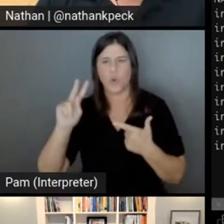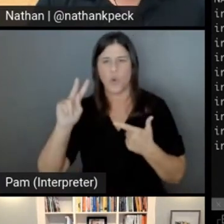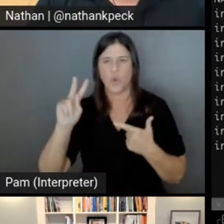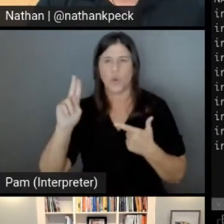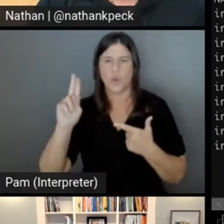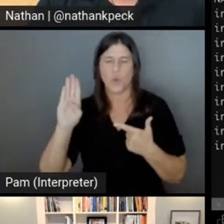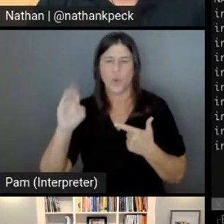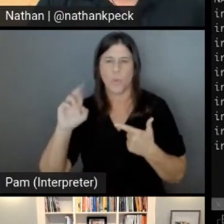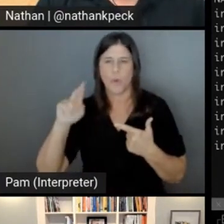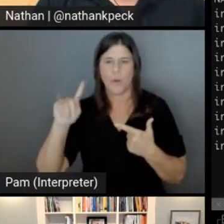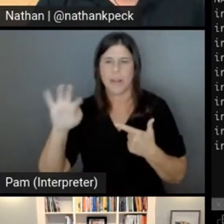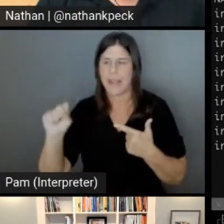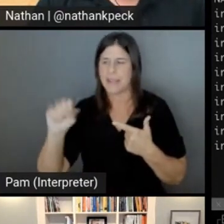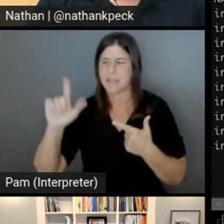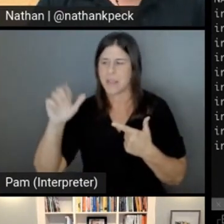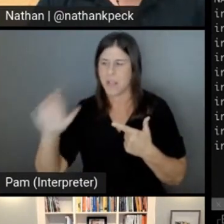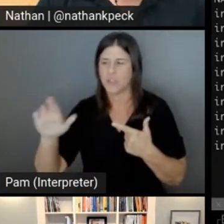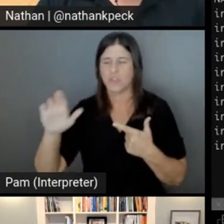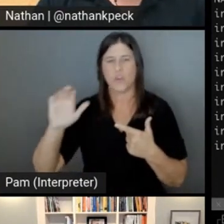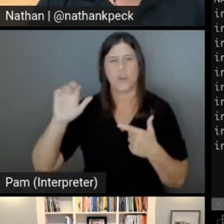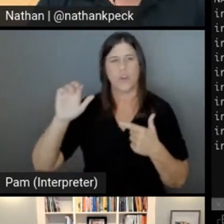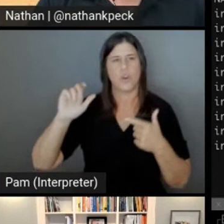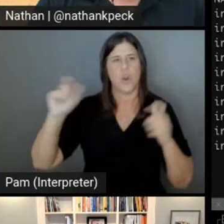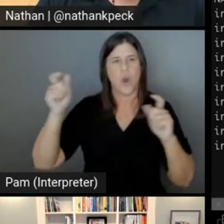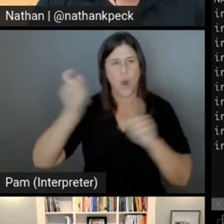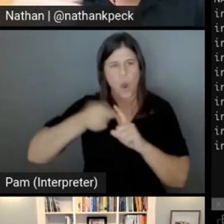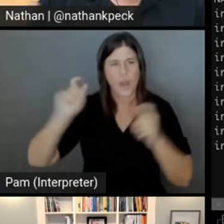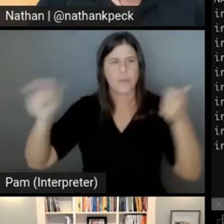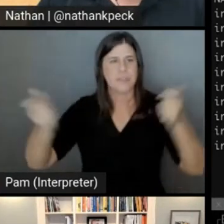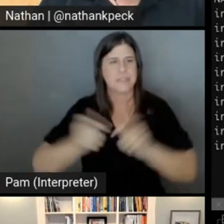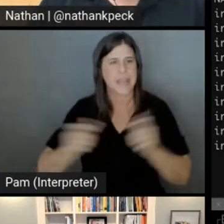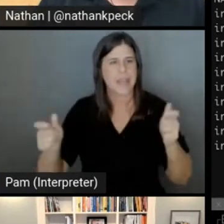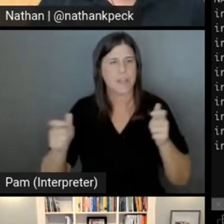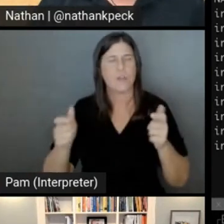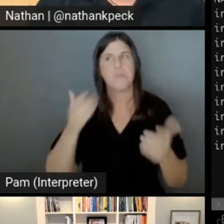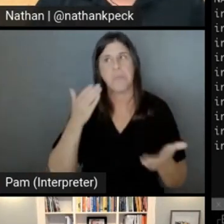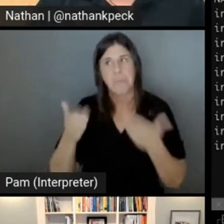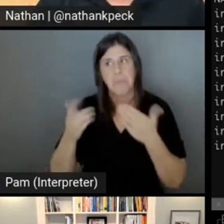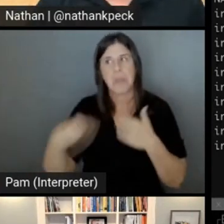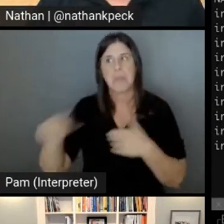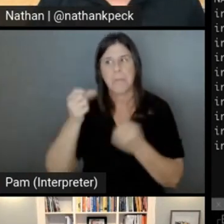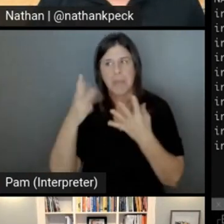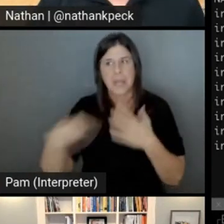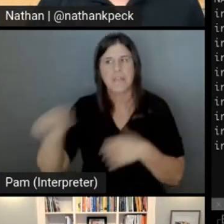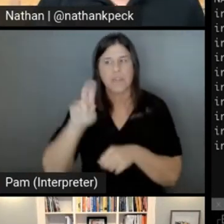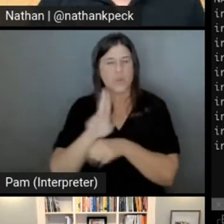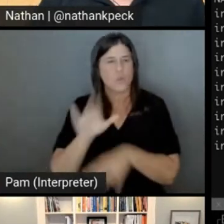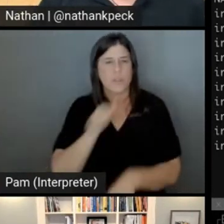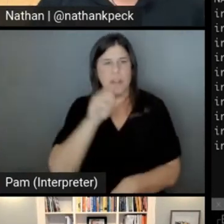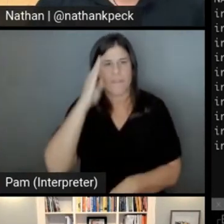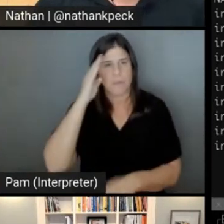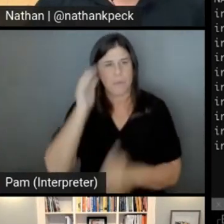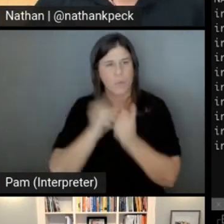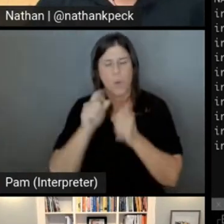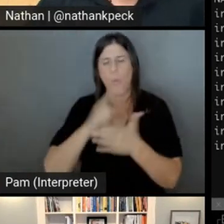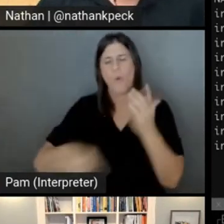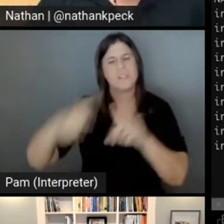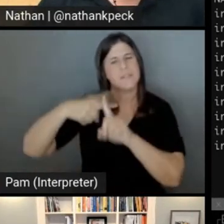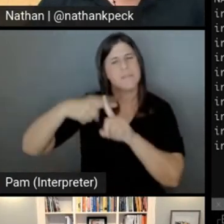that maybe a lot of Kubernetes cluster users are familiar with, what are the advantages of Karpenter here